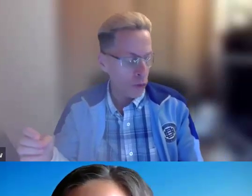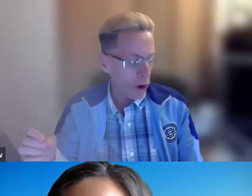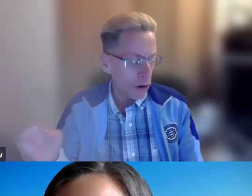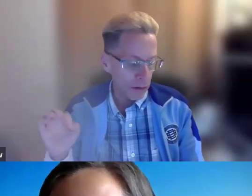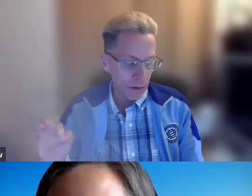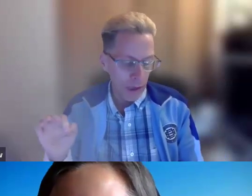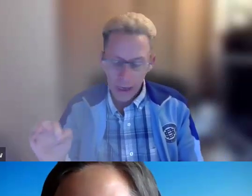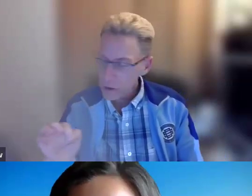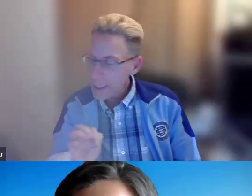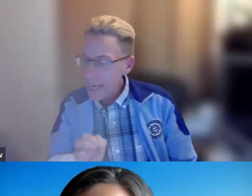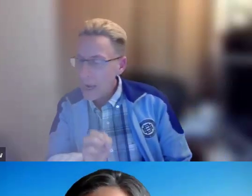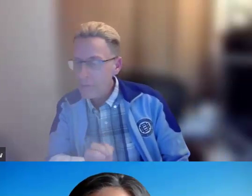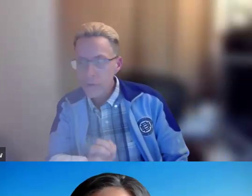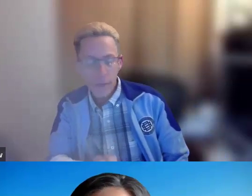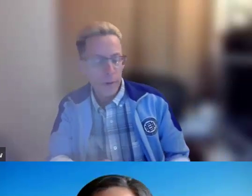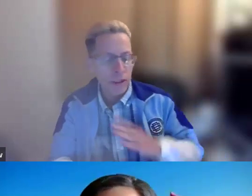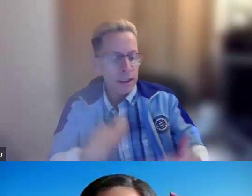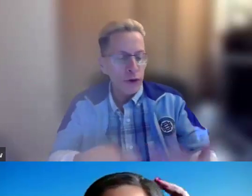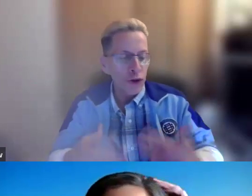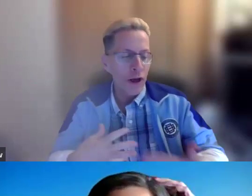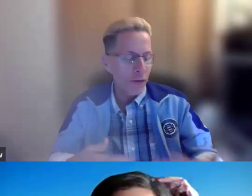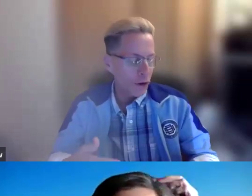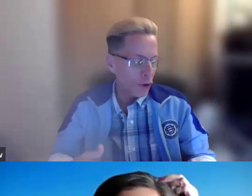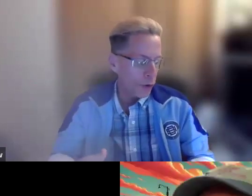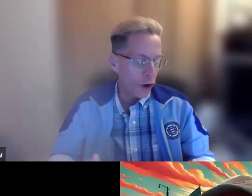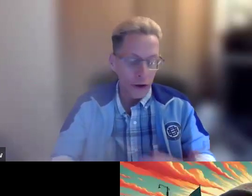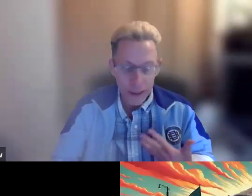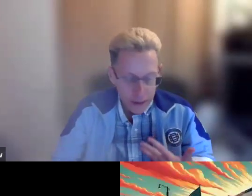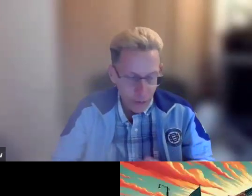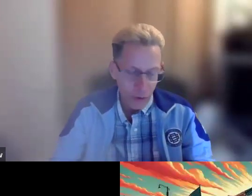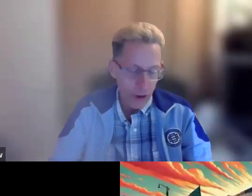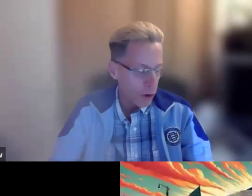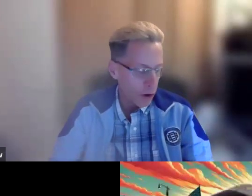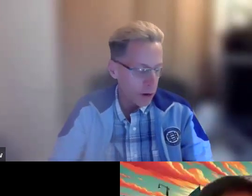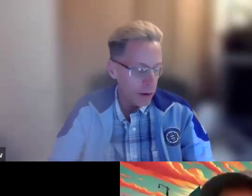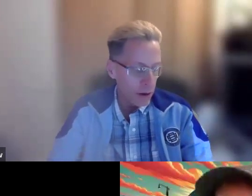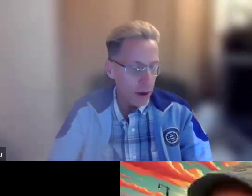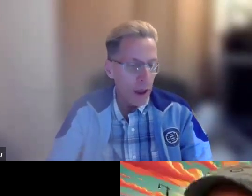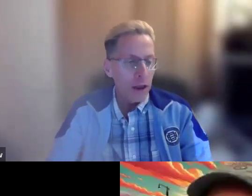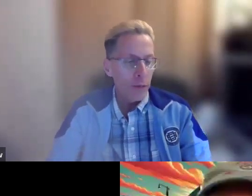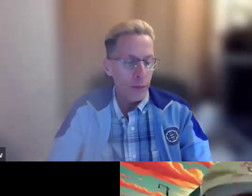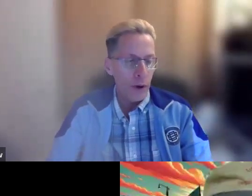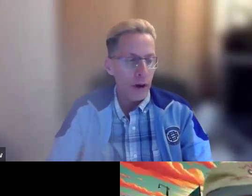Don Dew: We are, we are actually, we do not have an interpreter in case somebody would come on. Tom Olin: Okay.